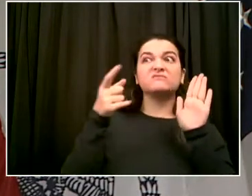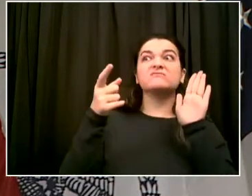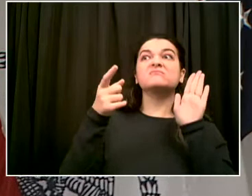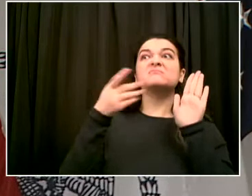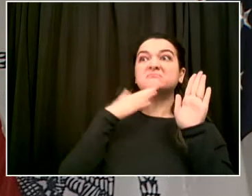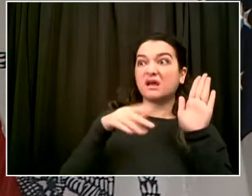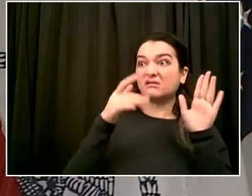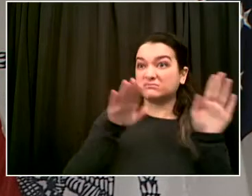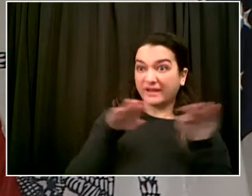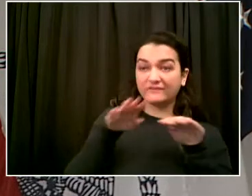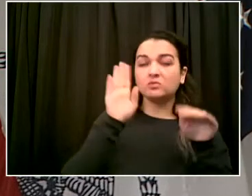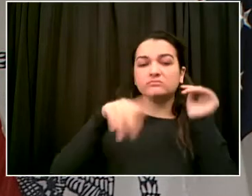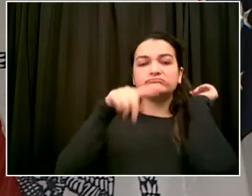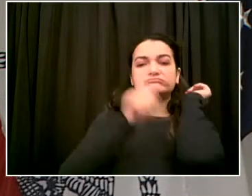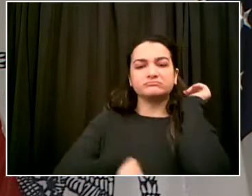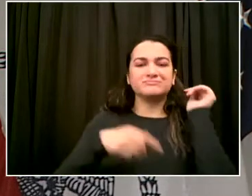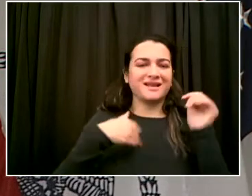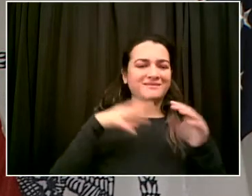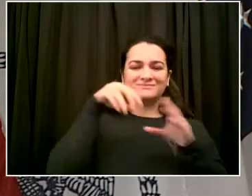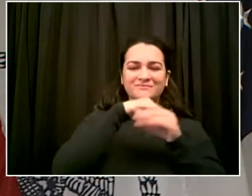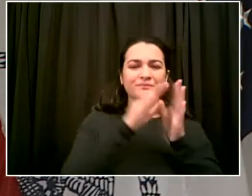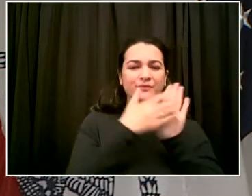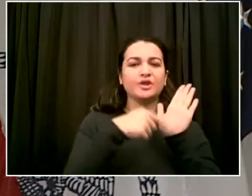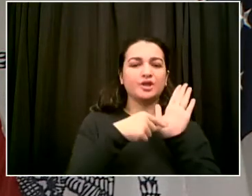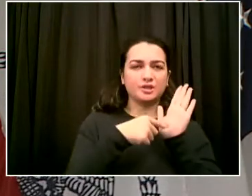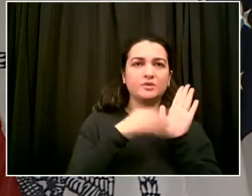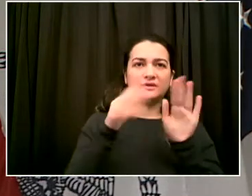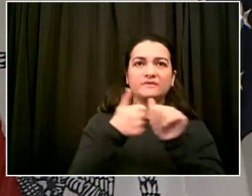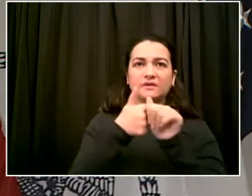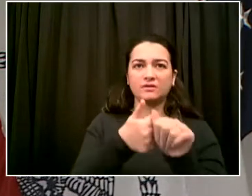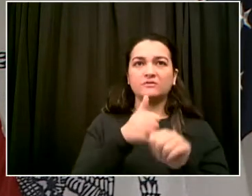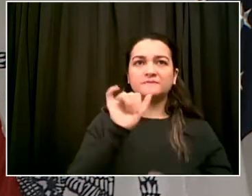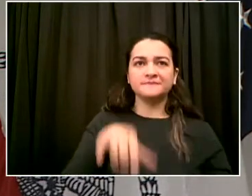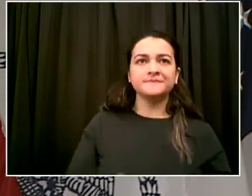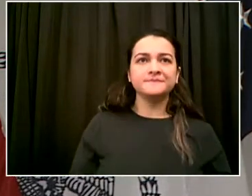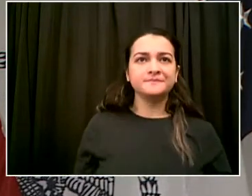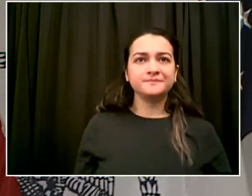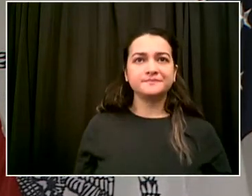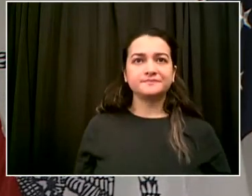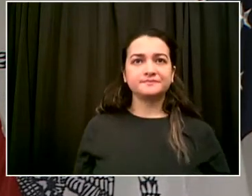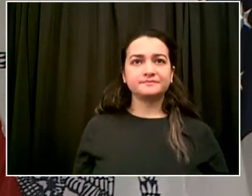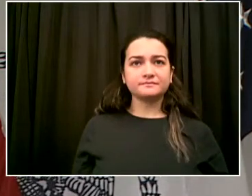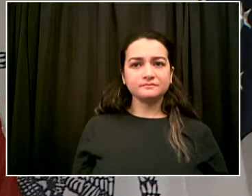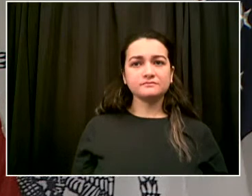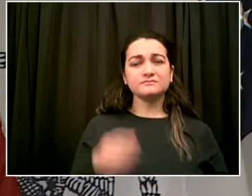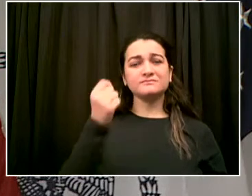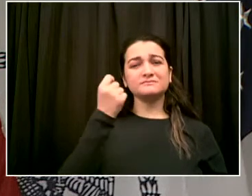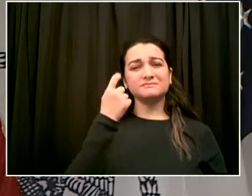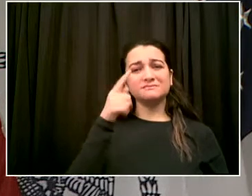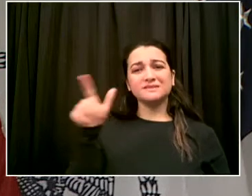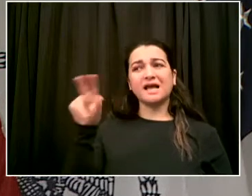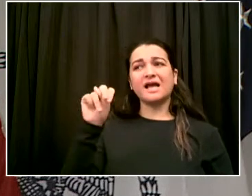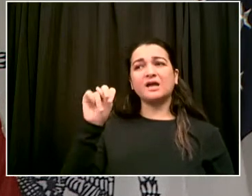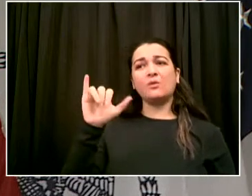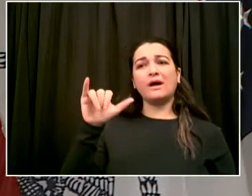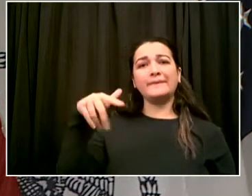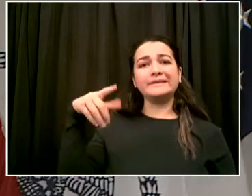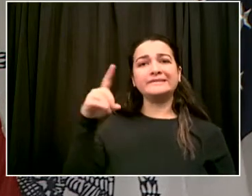DISCIPLINE. ANANYONE E HOSULULD REALLY RRD EAIT CAREFULLY. THIS IS THE WAY WE E CHANGNGE THE CULTURE AND